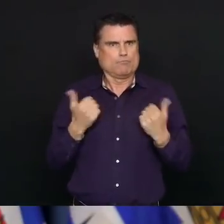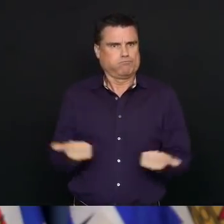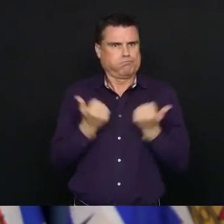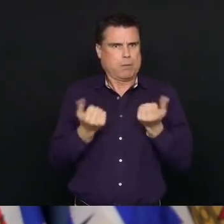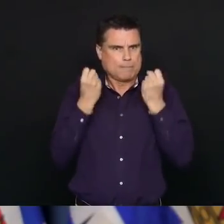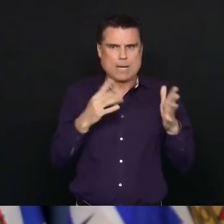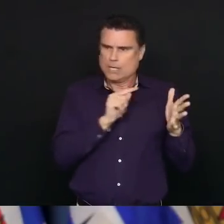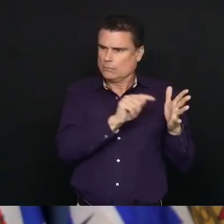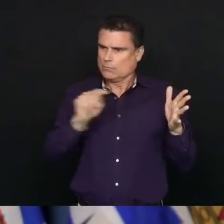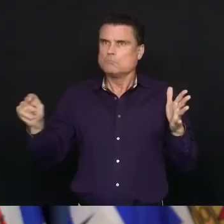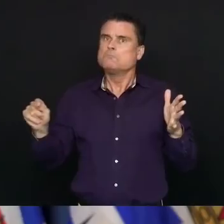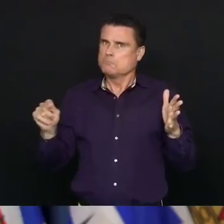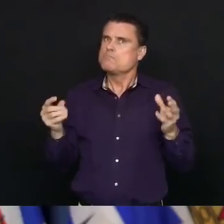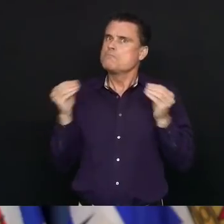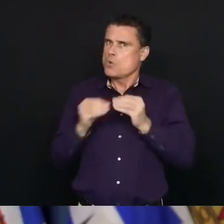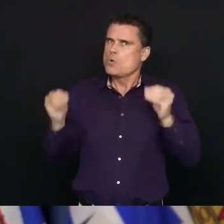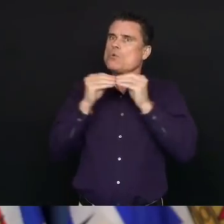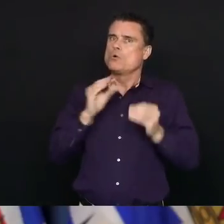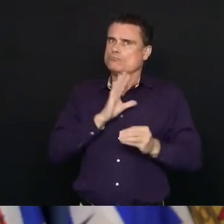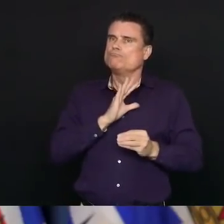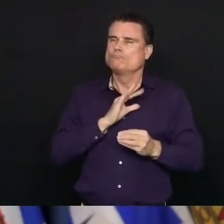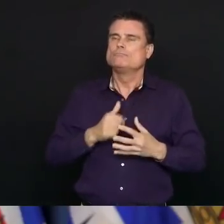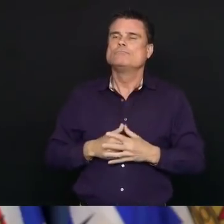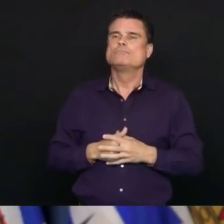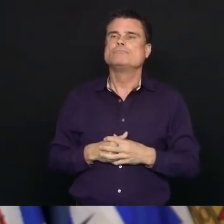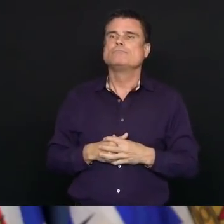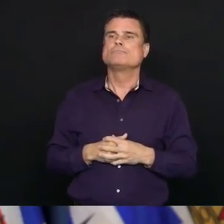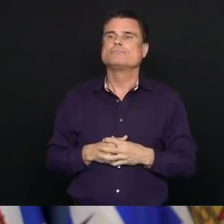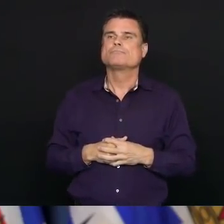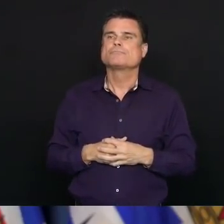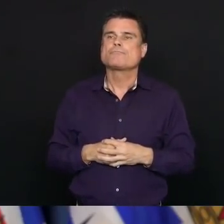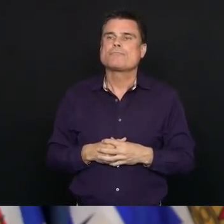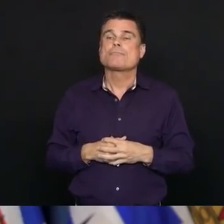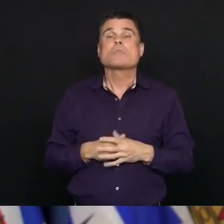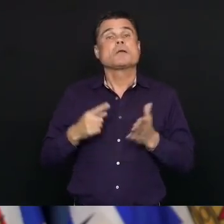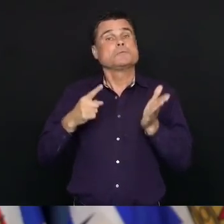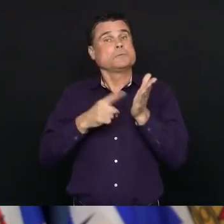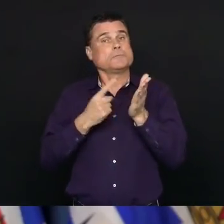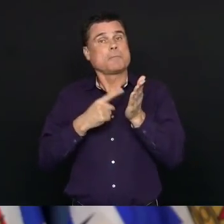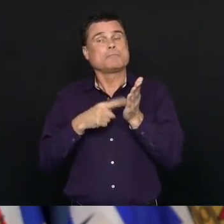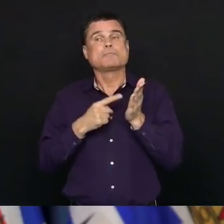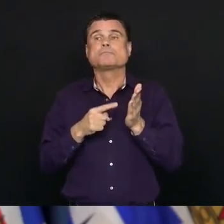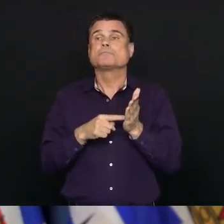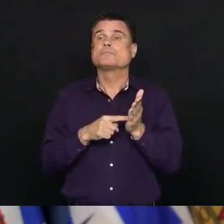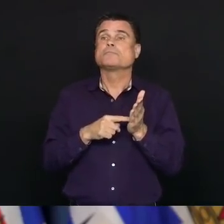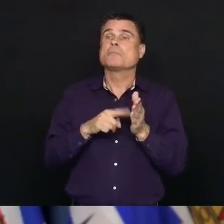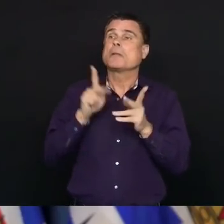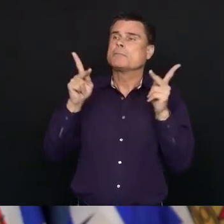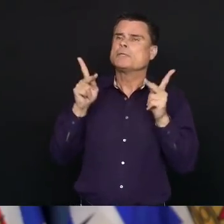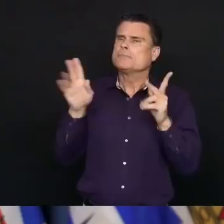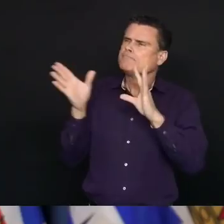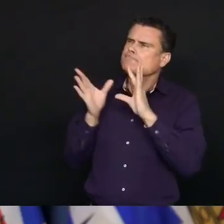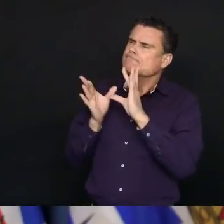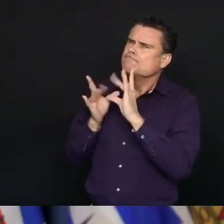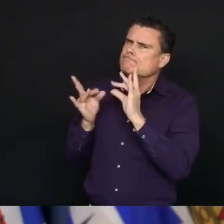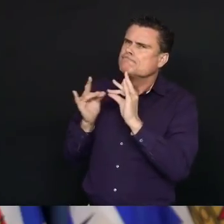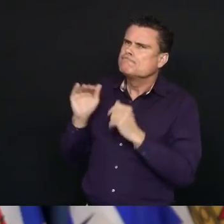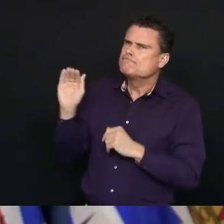but we need to do what we are trying to do is buy in the hundreds of thousands. It is been suggested that you can buy